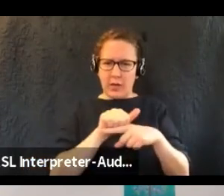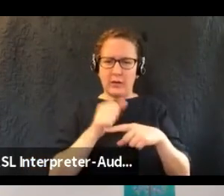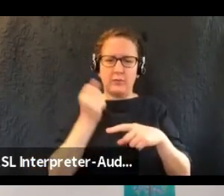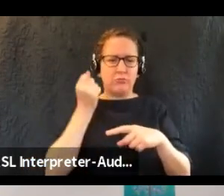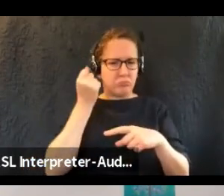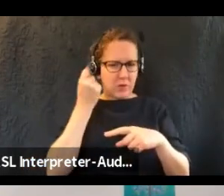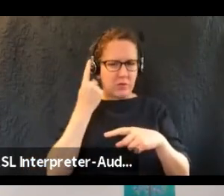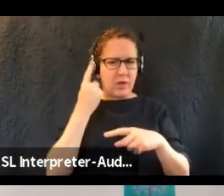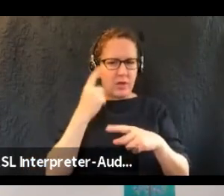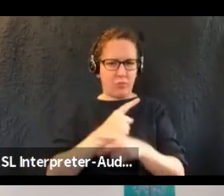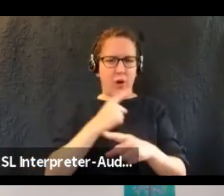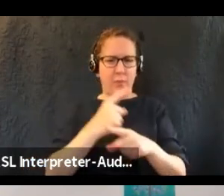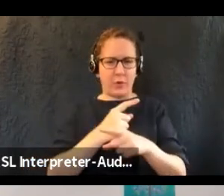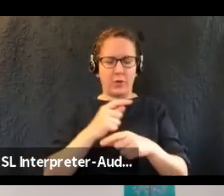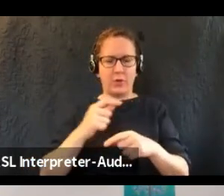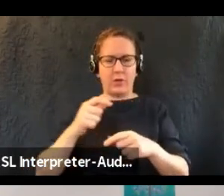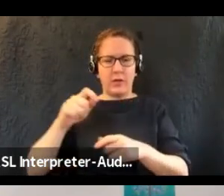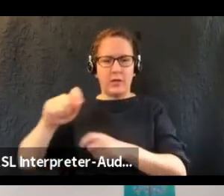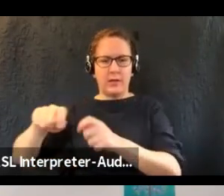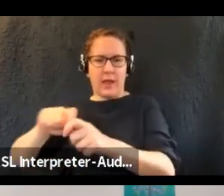proper tie down methods and what the local laws are.